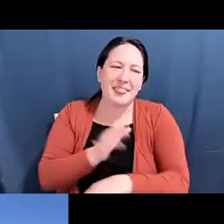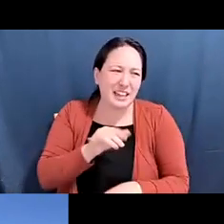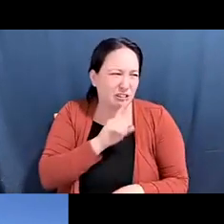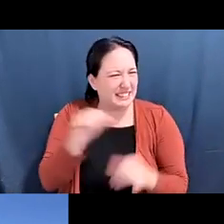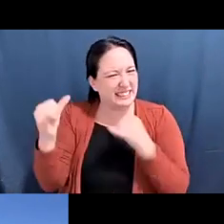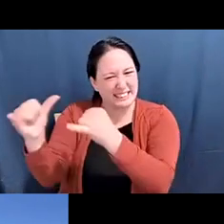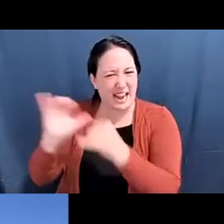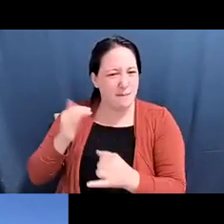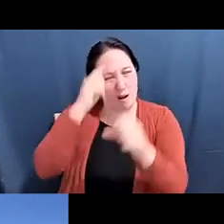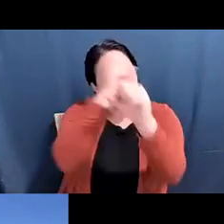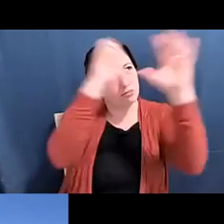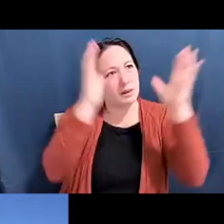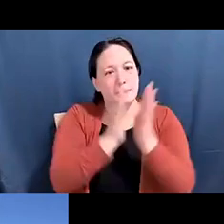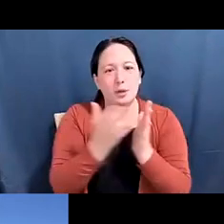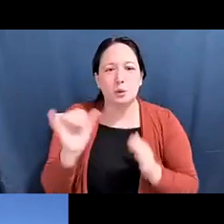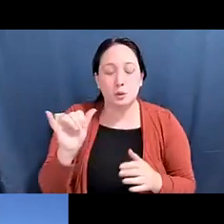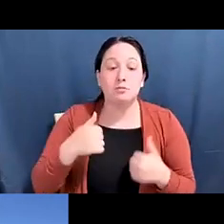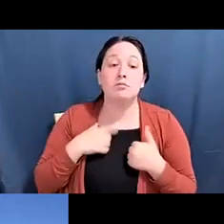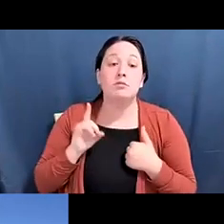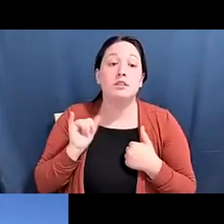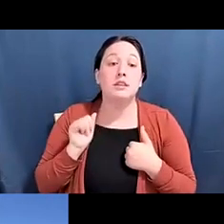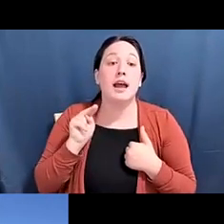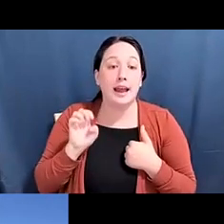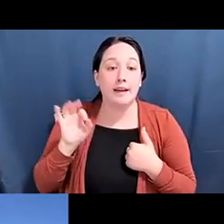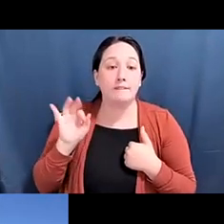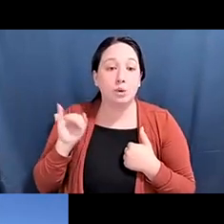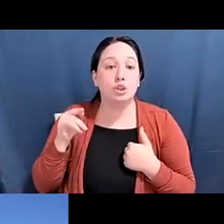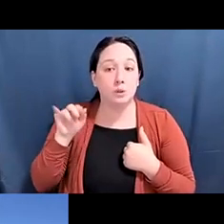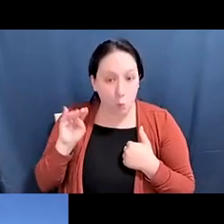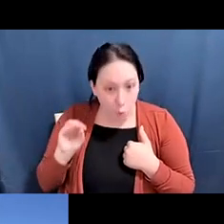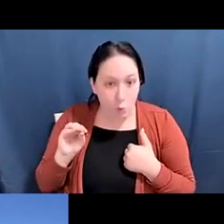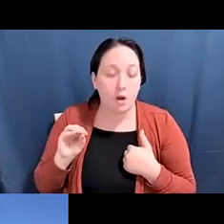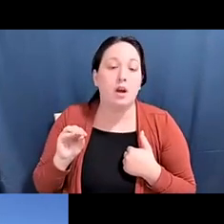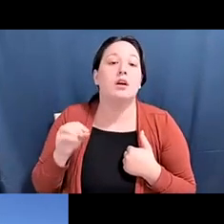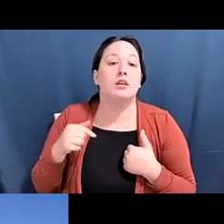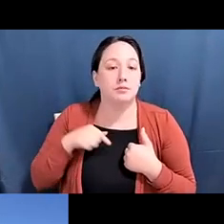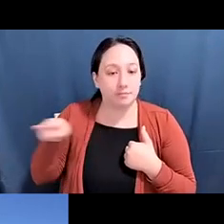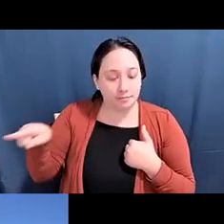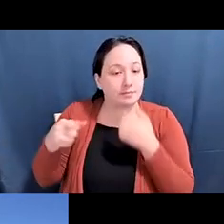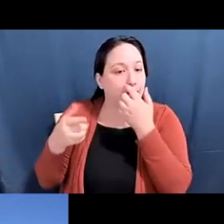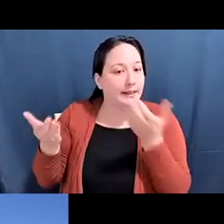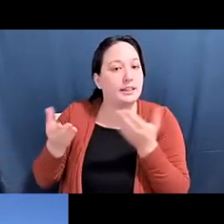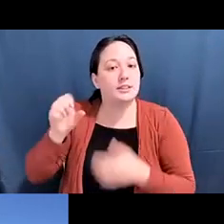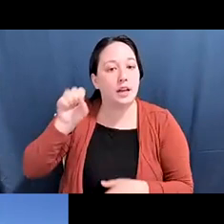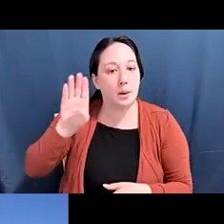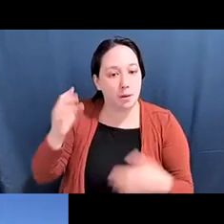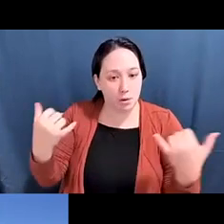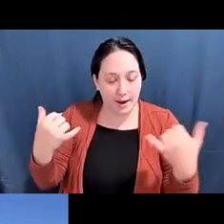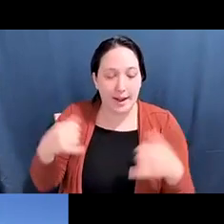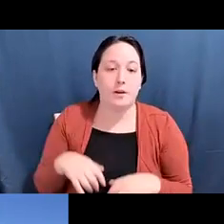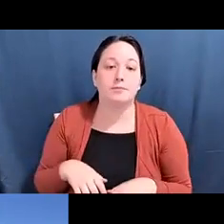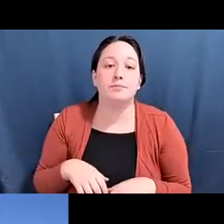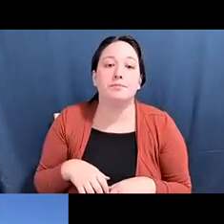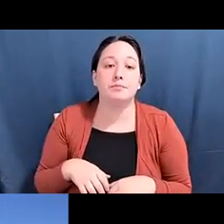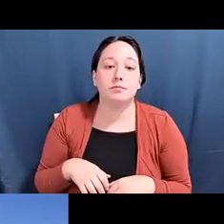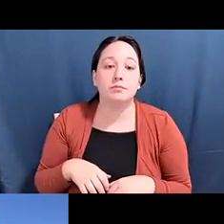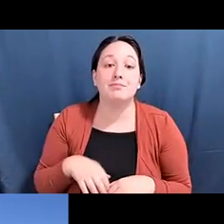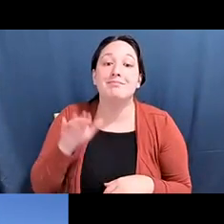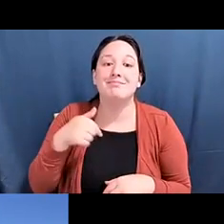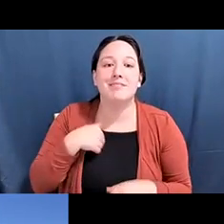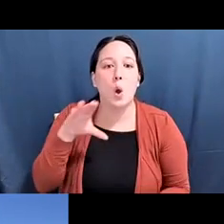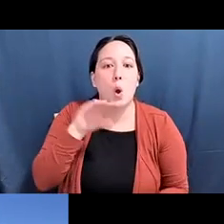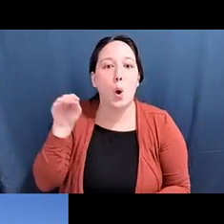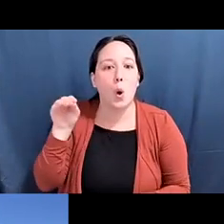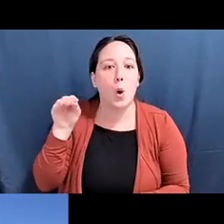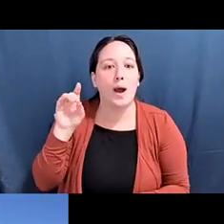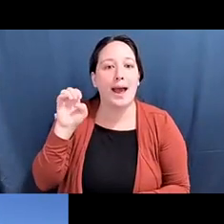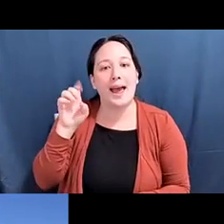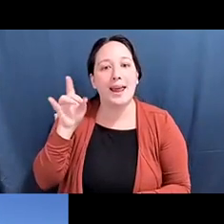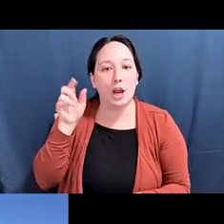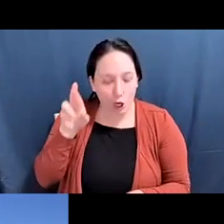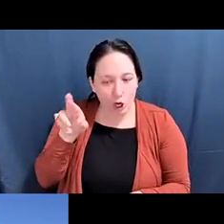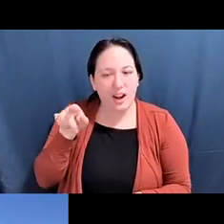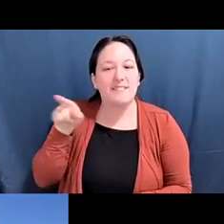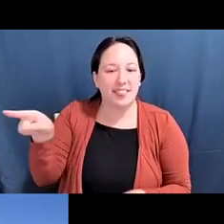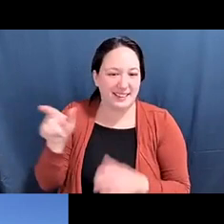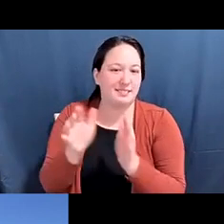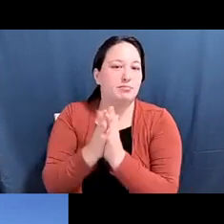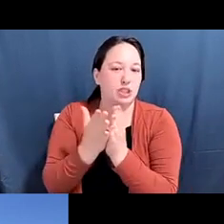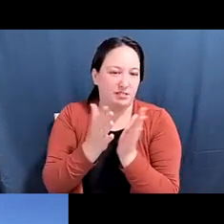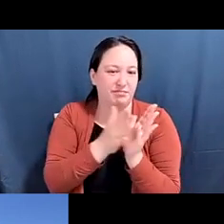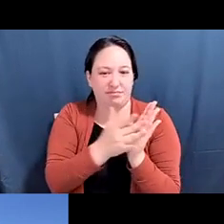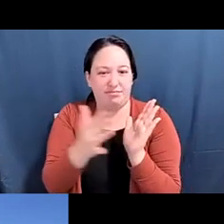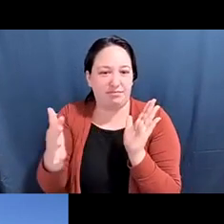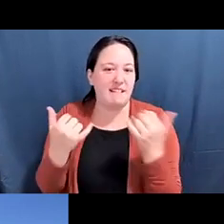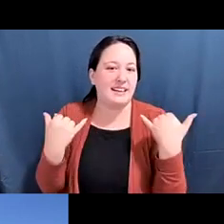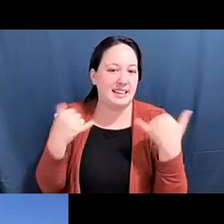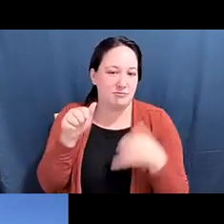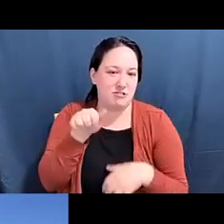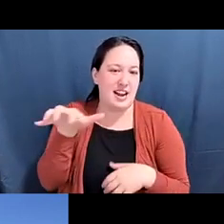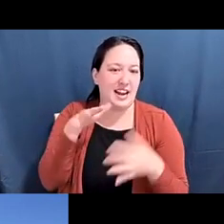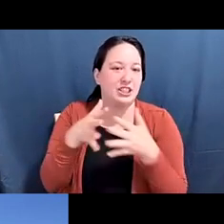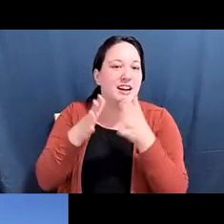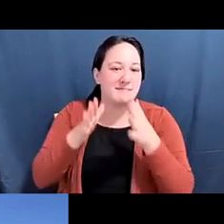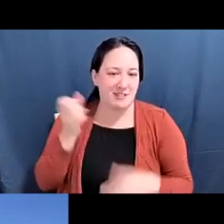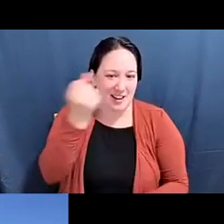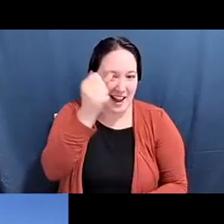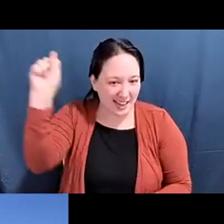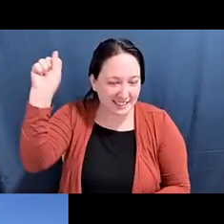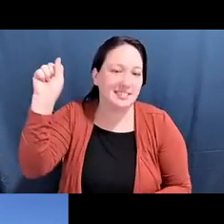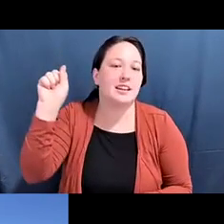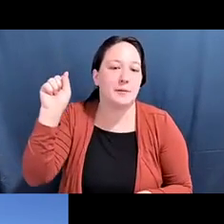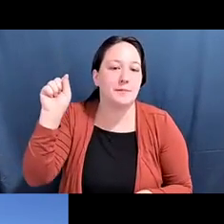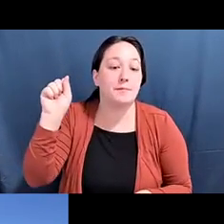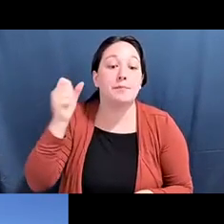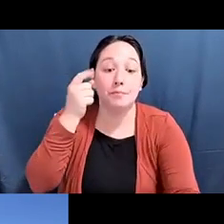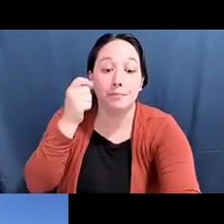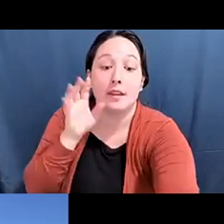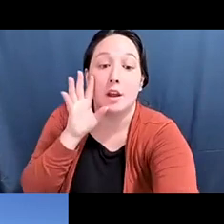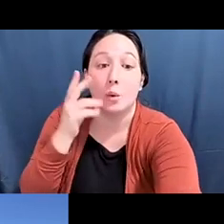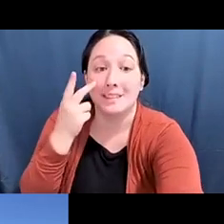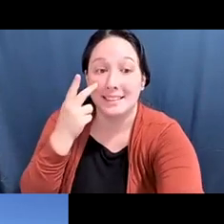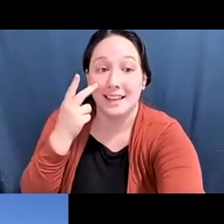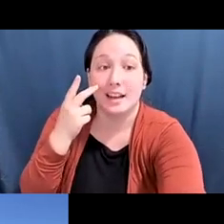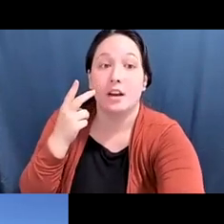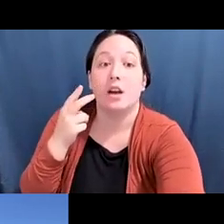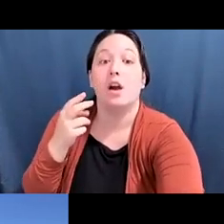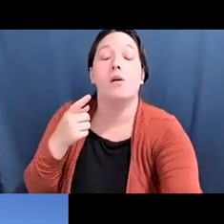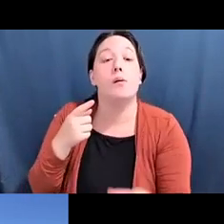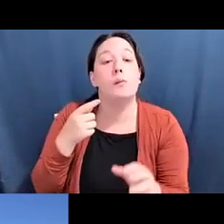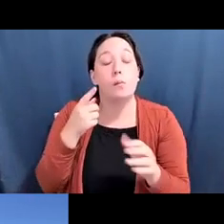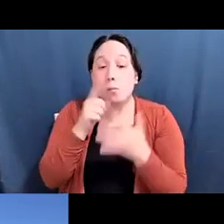Diane Fujino: I'm Diane Fujino speaking to you from the Chumash lands and waters of Santa Barbara and I'm one of the co editors of this volume Contemporary Asian American Activism Building Movements for Liberation and you'll see that in this that's part of what we're hoping to do. It is about